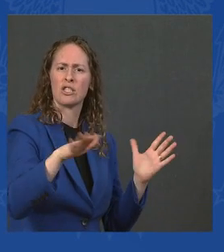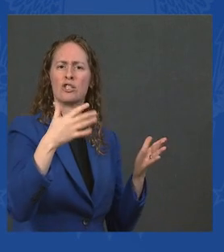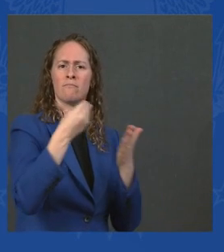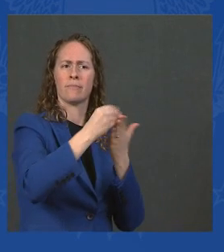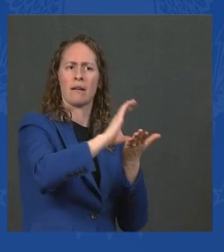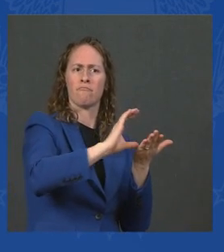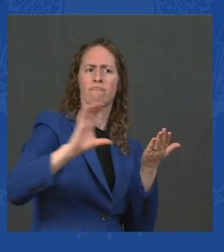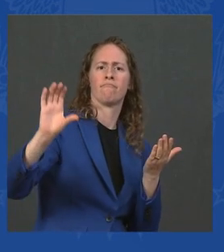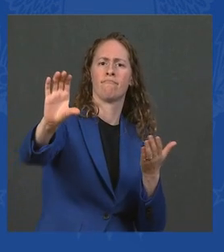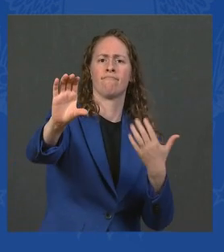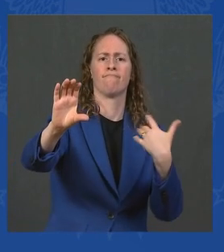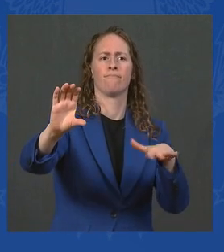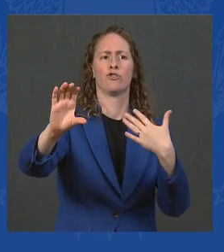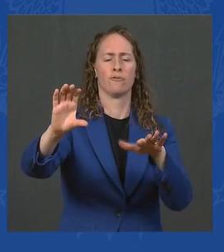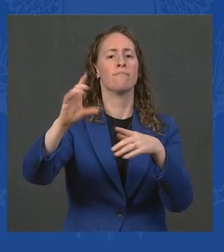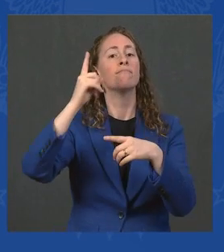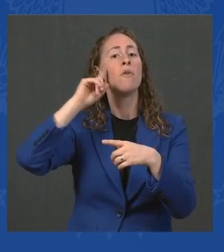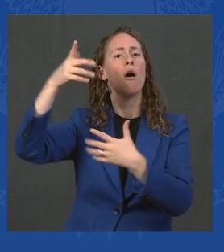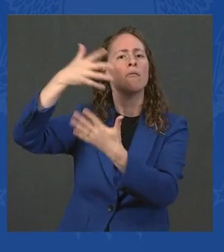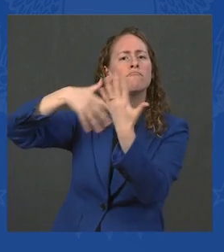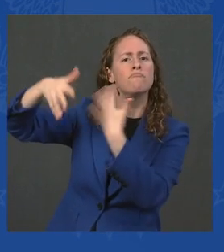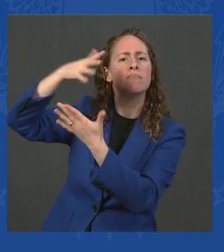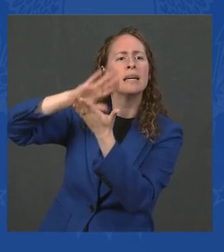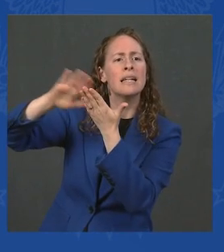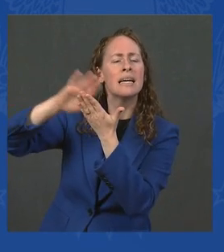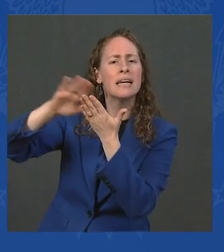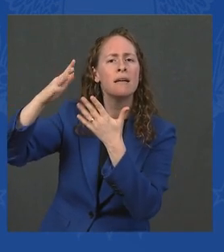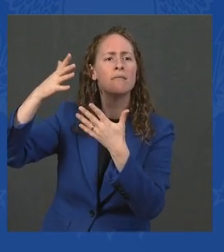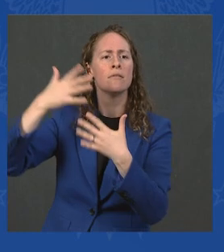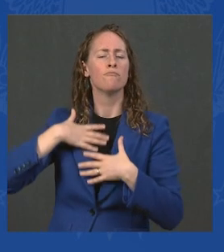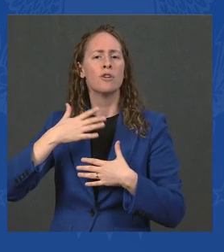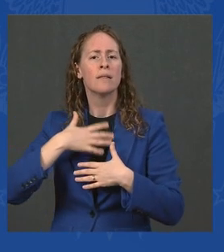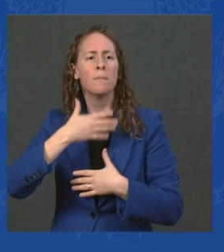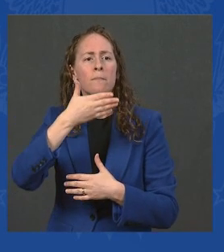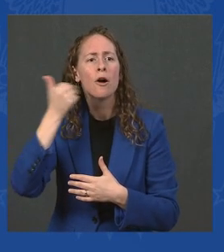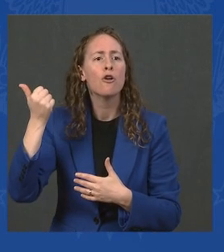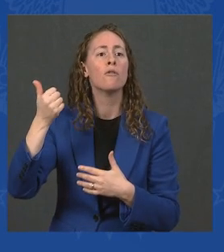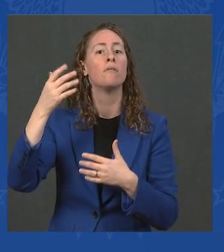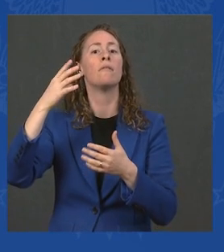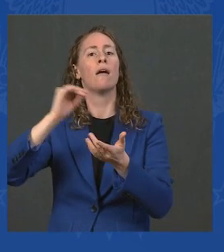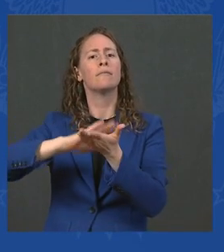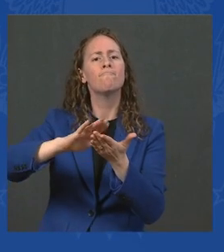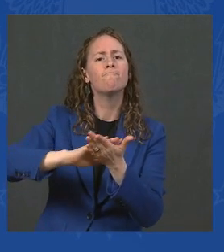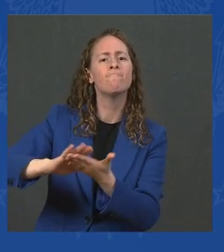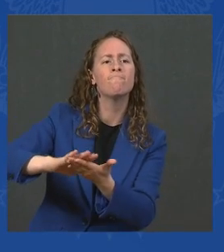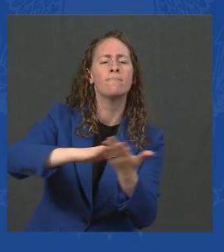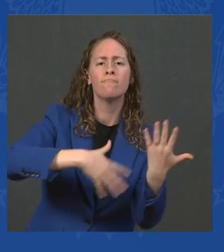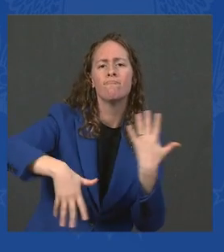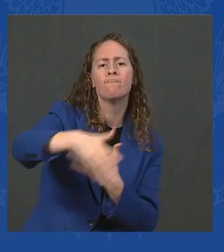cleaning and sanitizing services, and critical safety measures to significantly reduce the spread of the virus